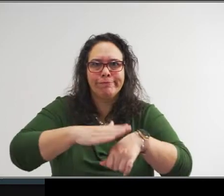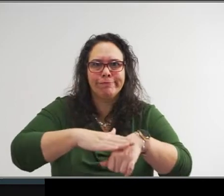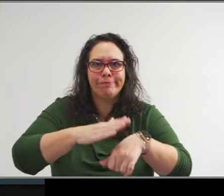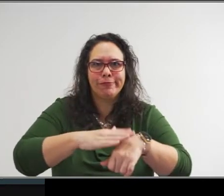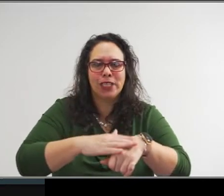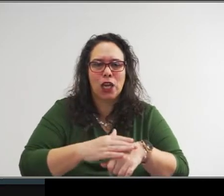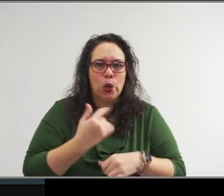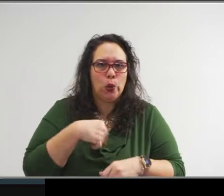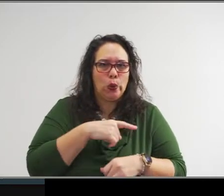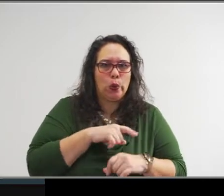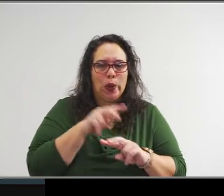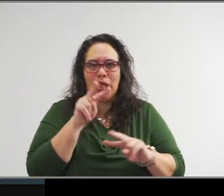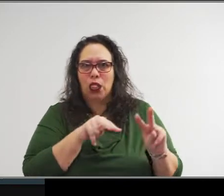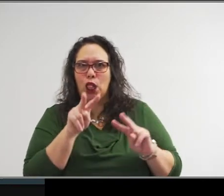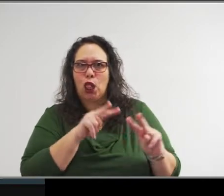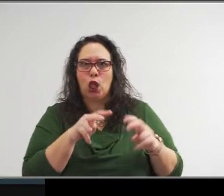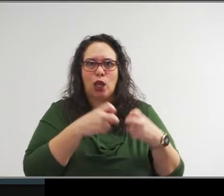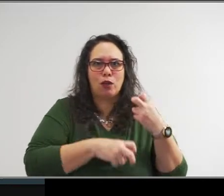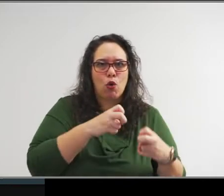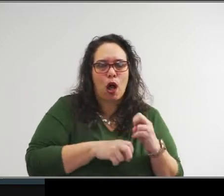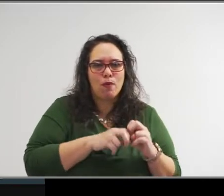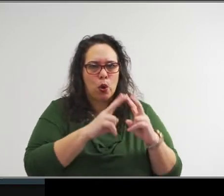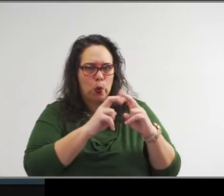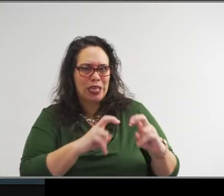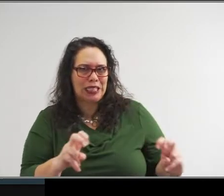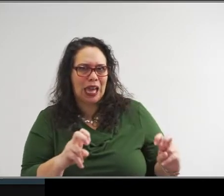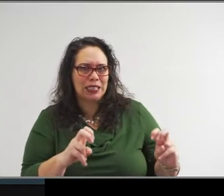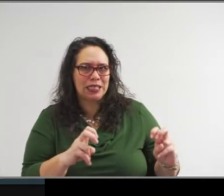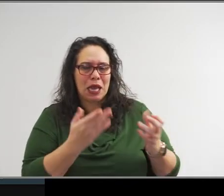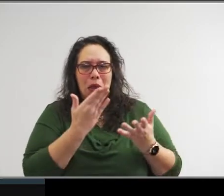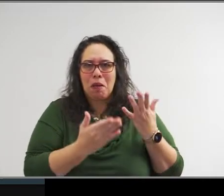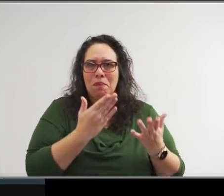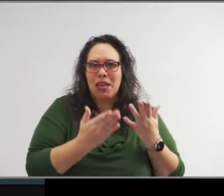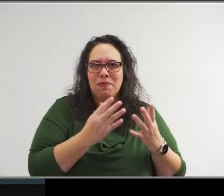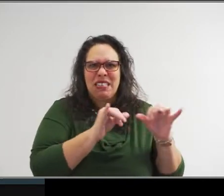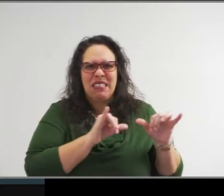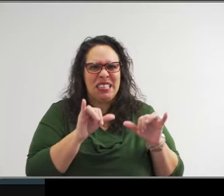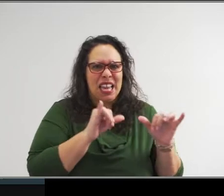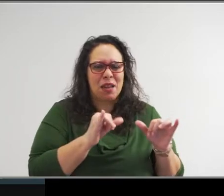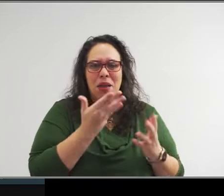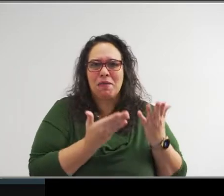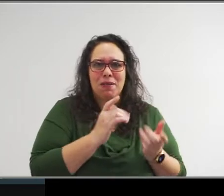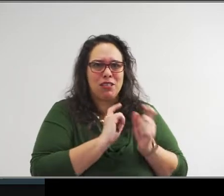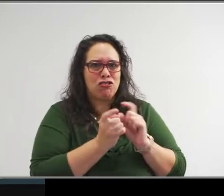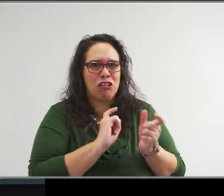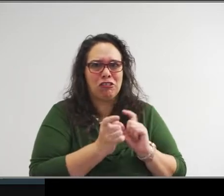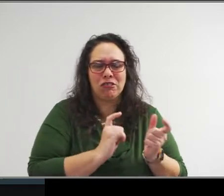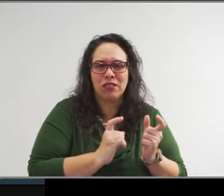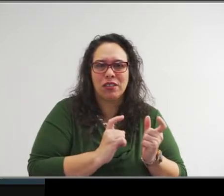in the next couple of days, it still might be different. That it's a continuously evolving situation again.